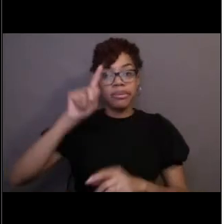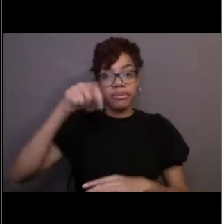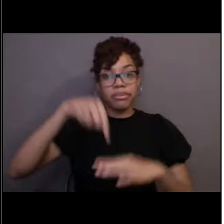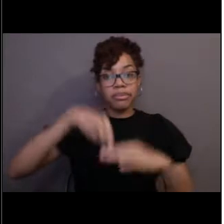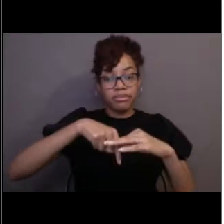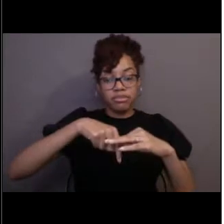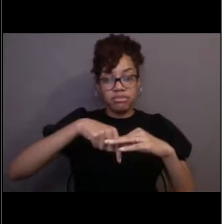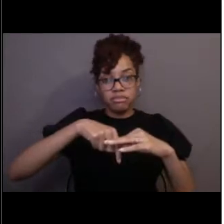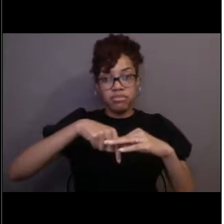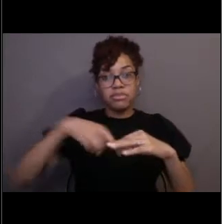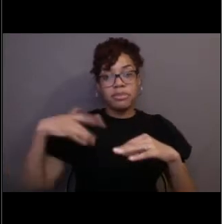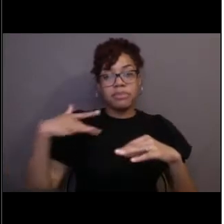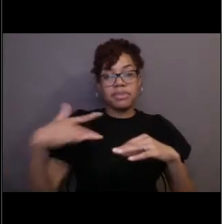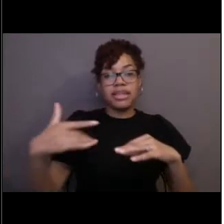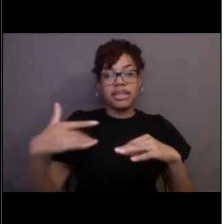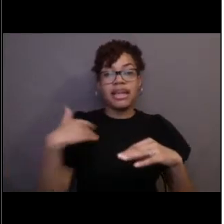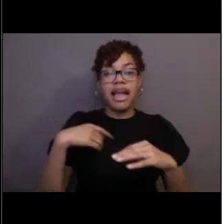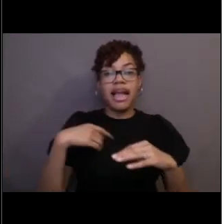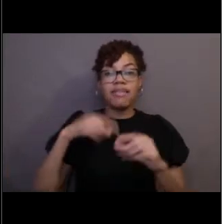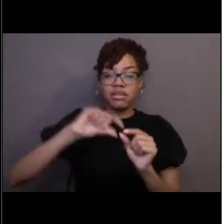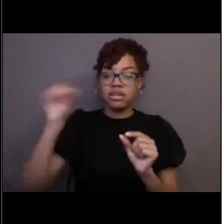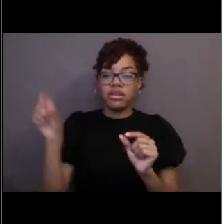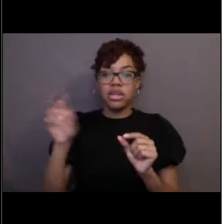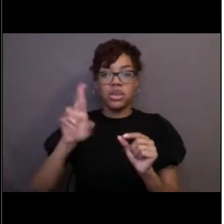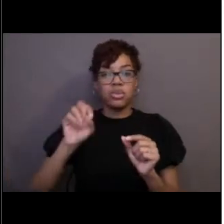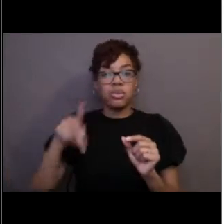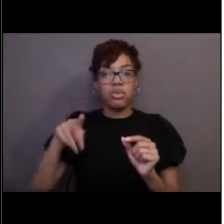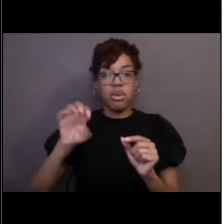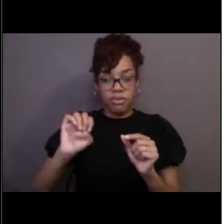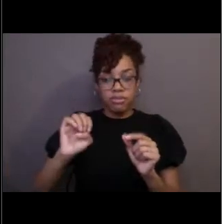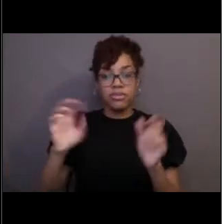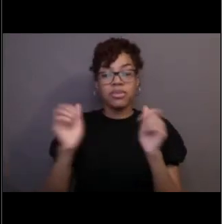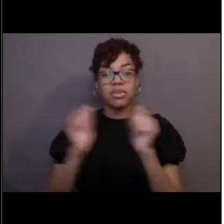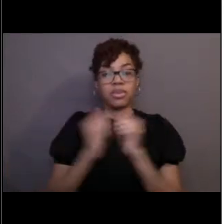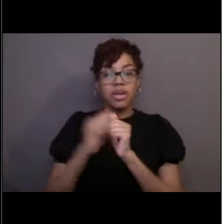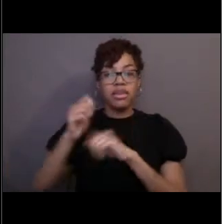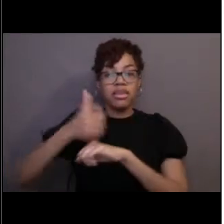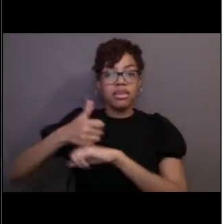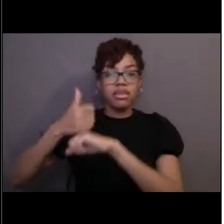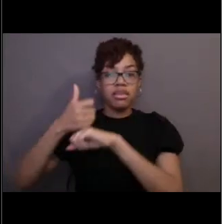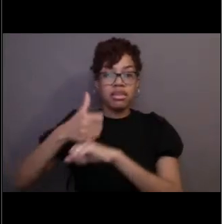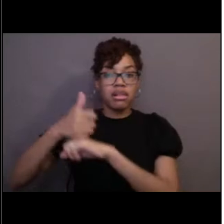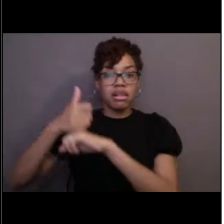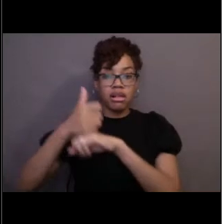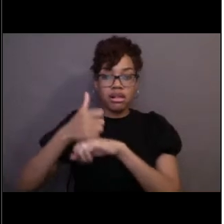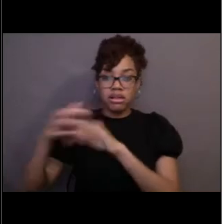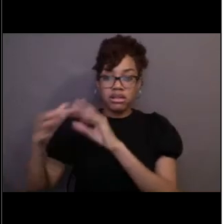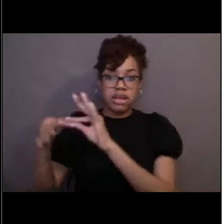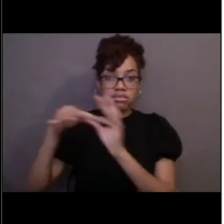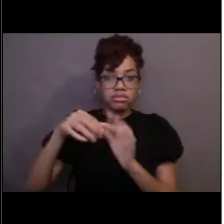a rope in the water and a buoy at the surface. And that rope tends to be kind of loose. And so large animals,